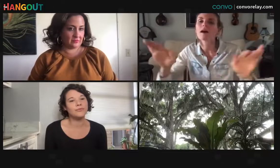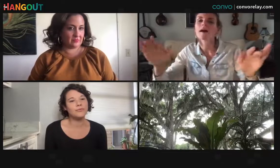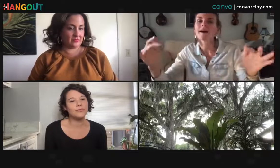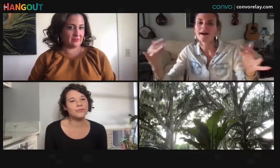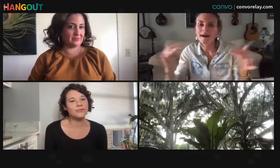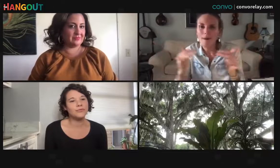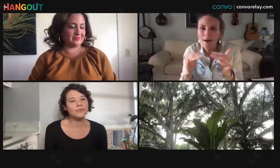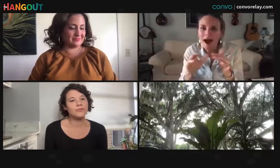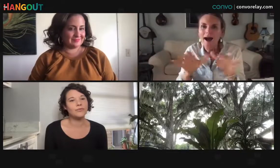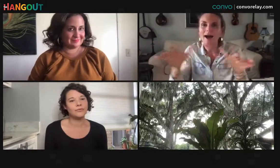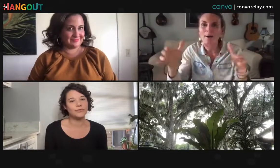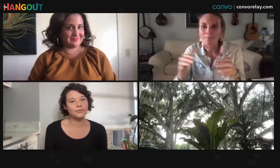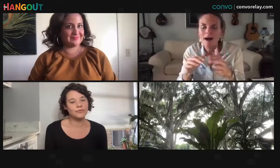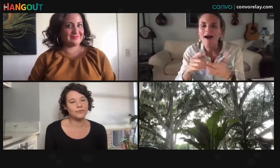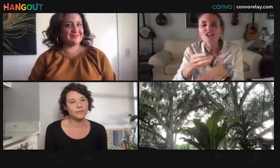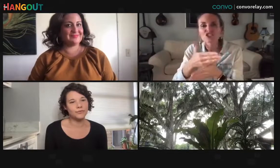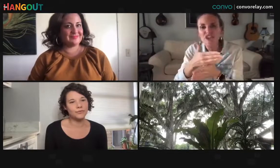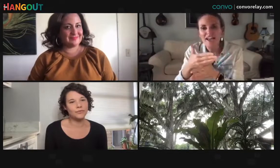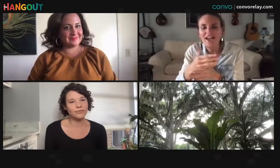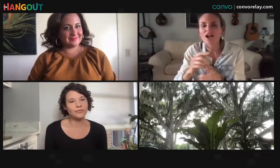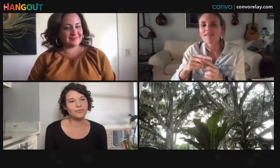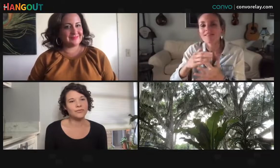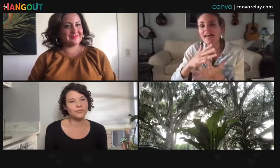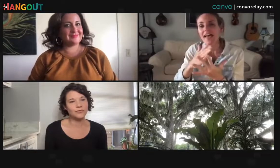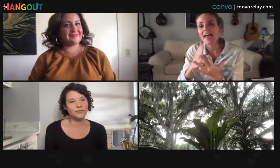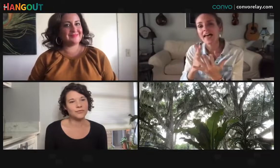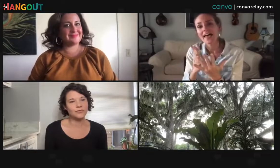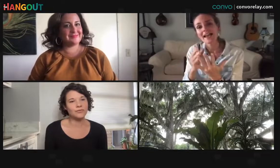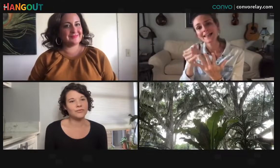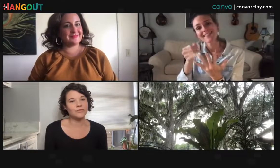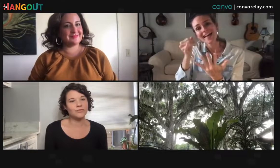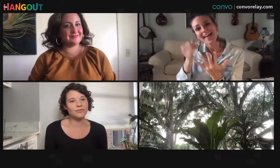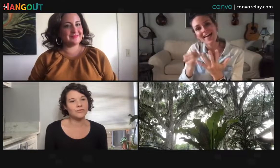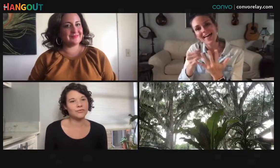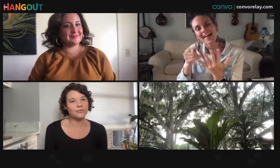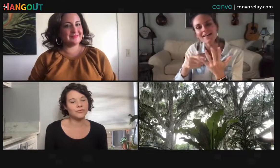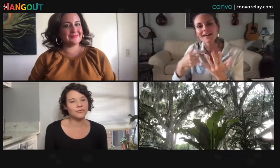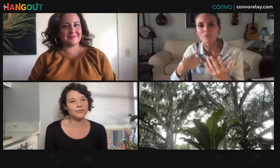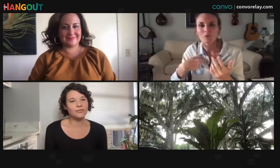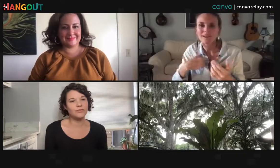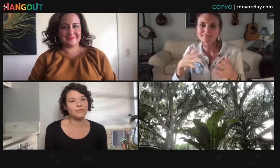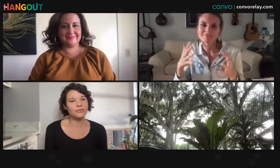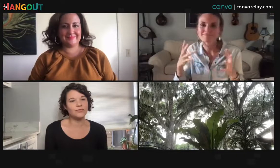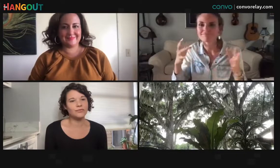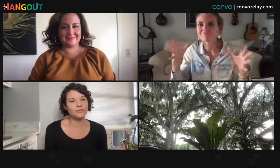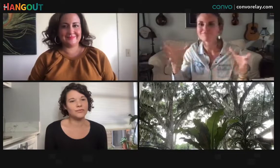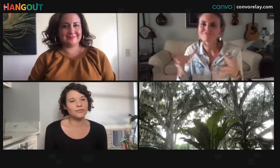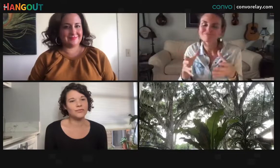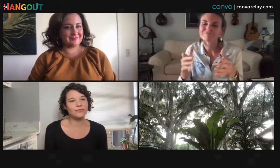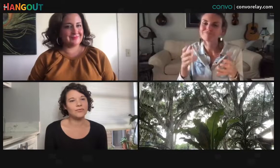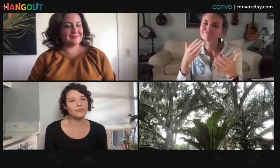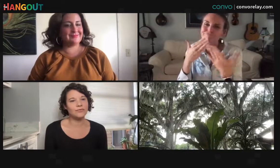and then if we're in a group we'll disperse explore our area come back share what we've seen and then at the